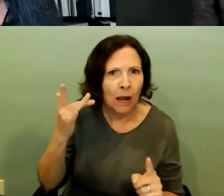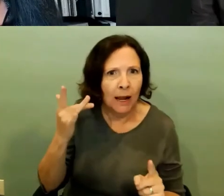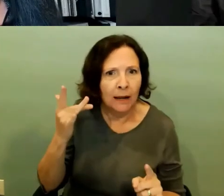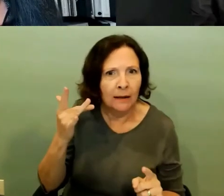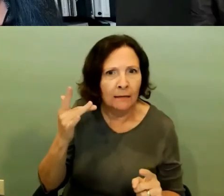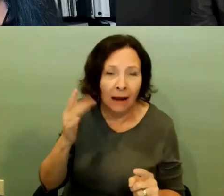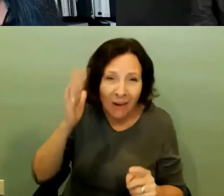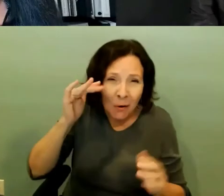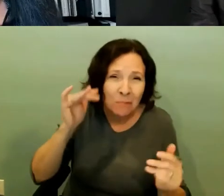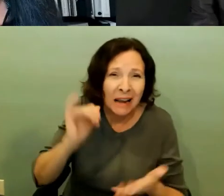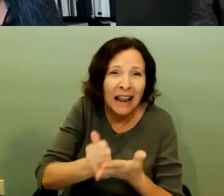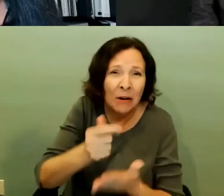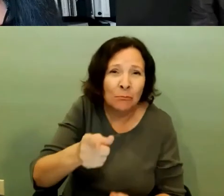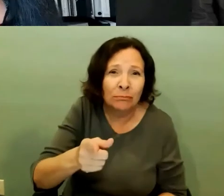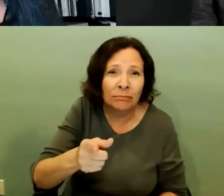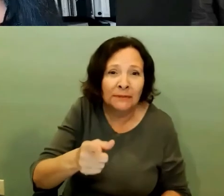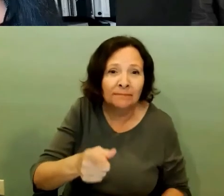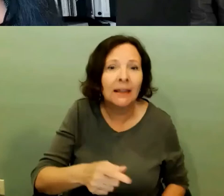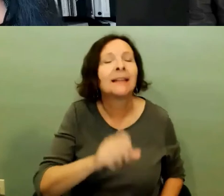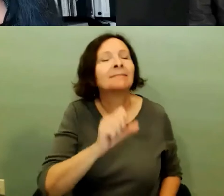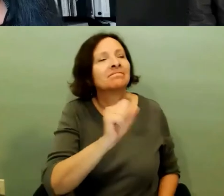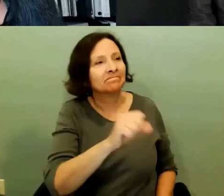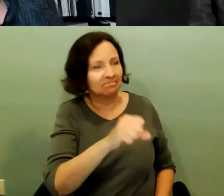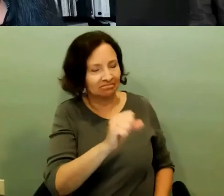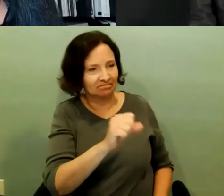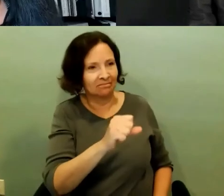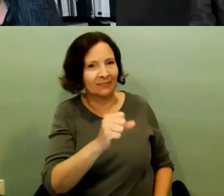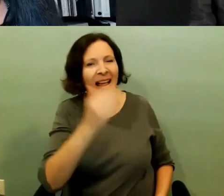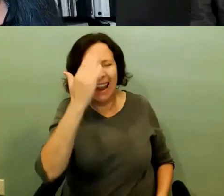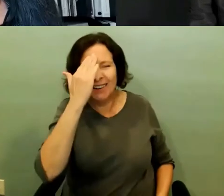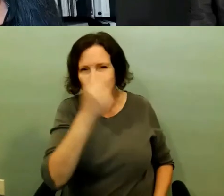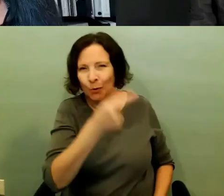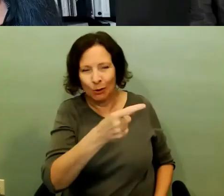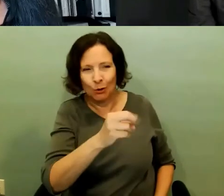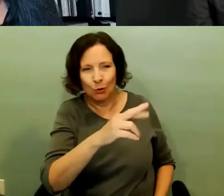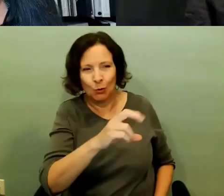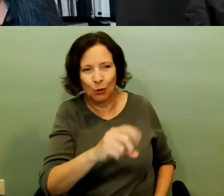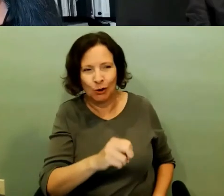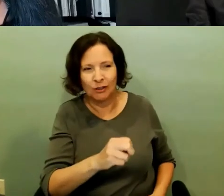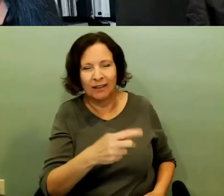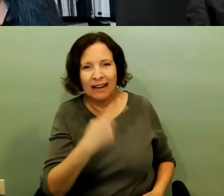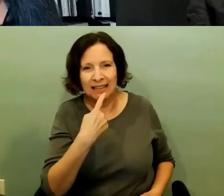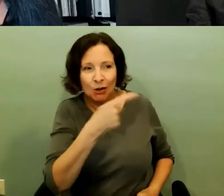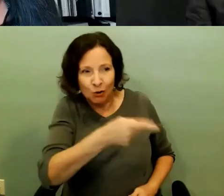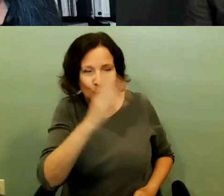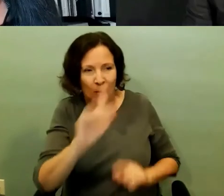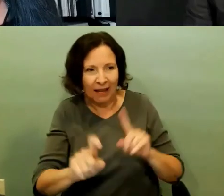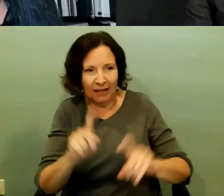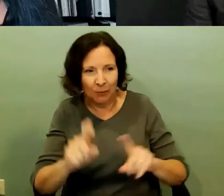Speed 1 Sylvia, a colleague to send me a text message